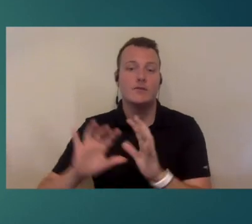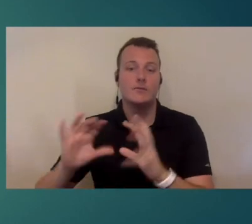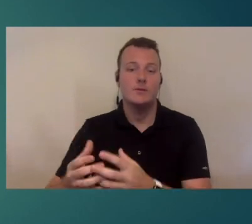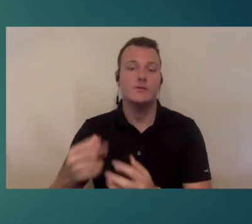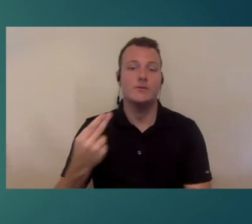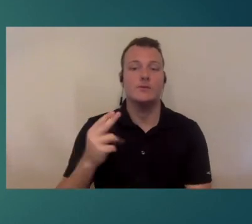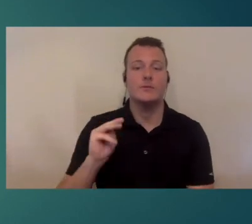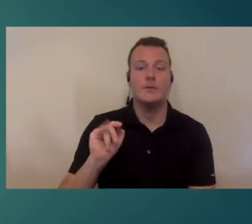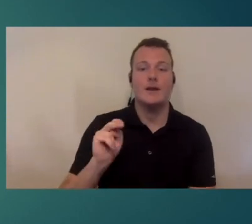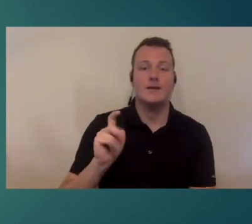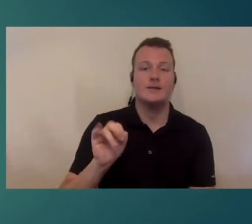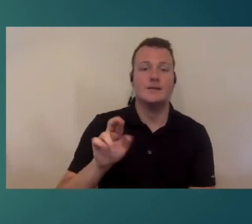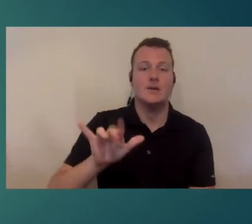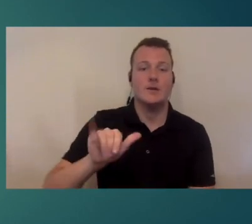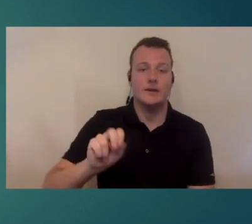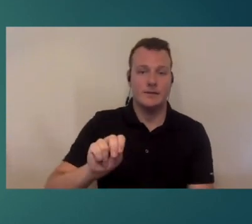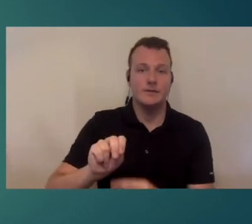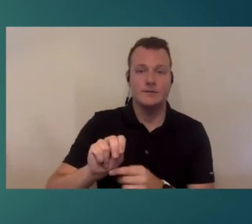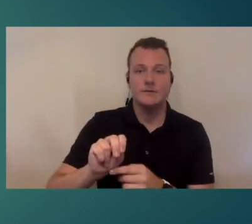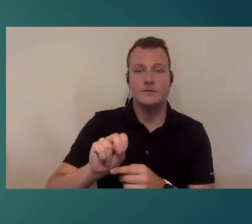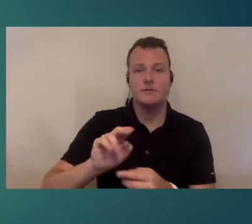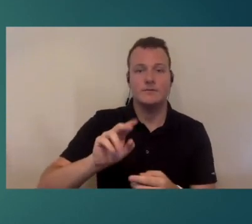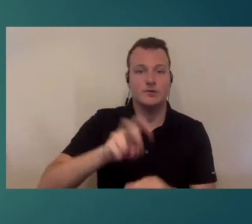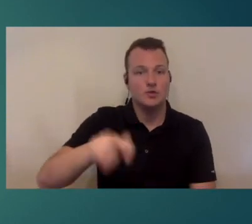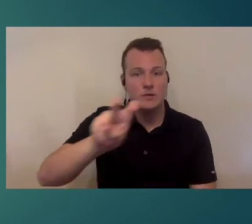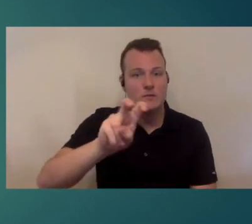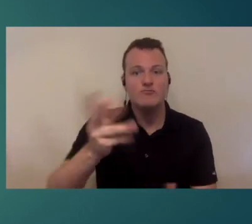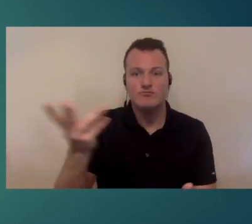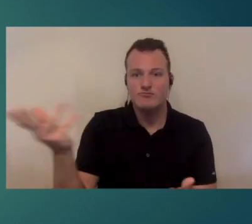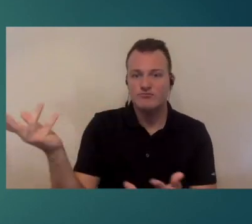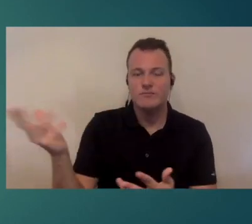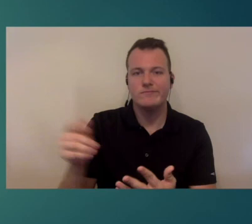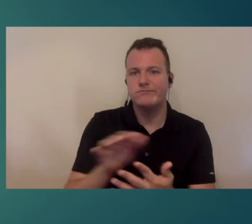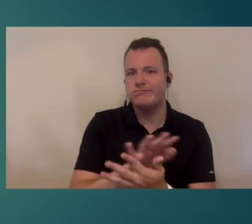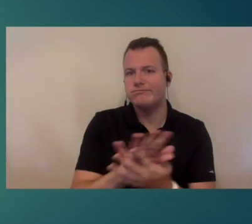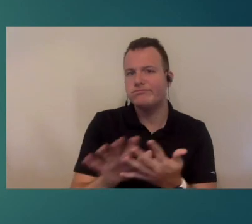humanitarian trips that you went on, but again that's where I feel like you can